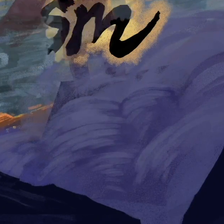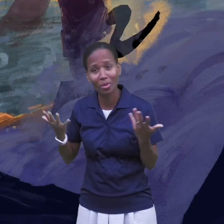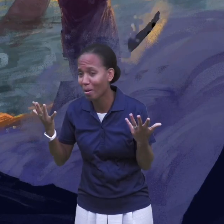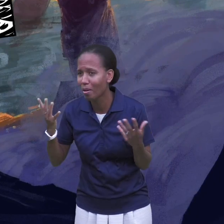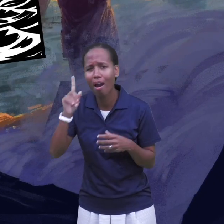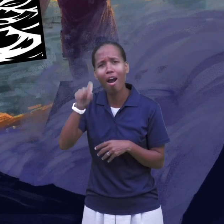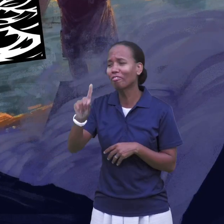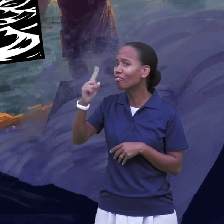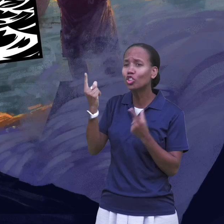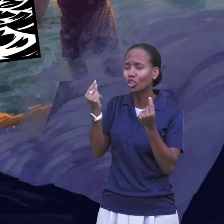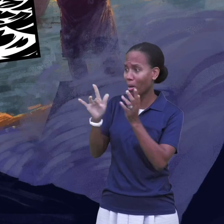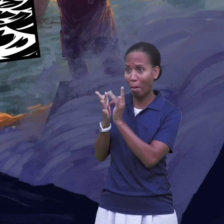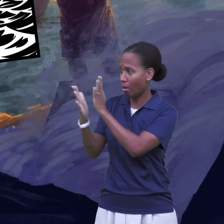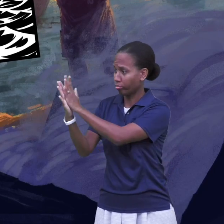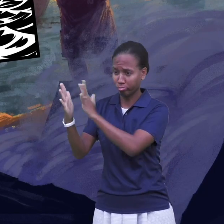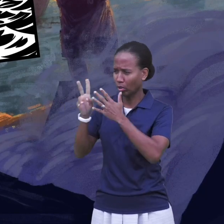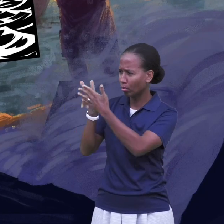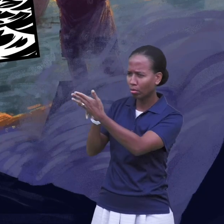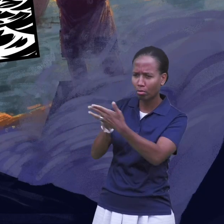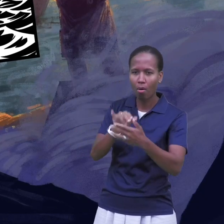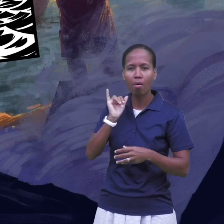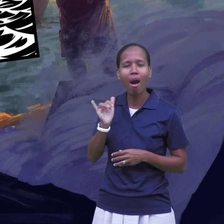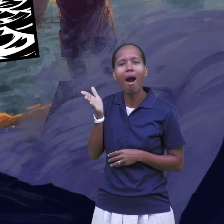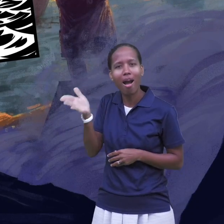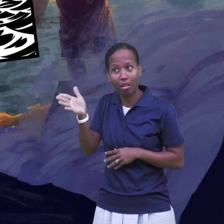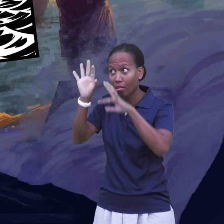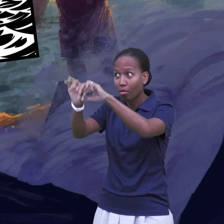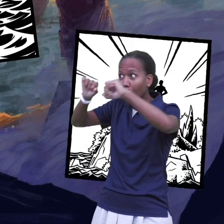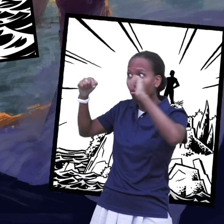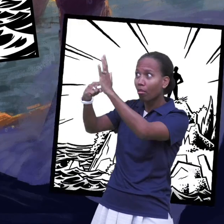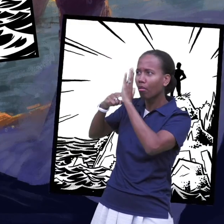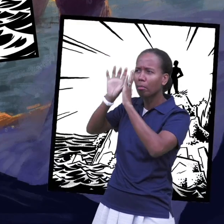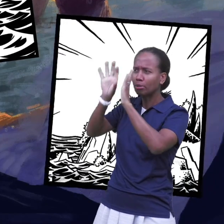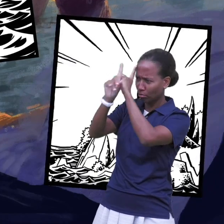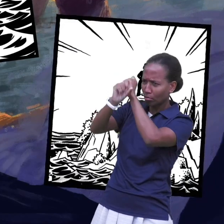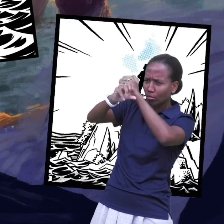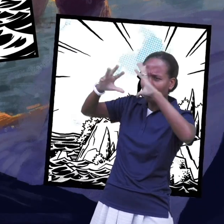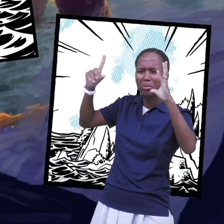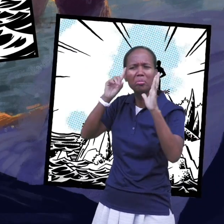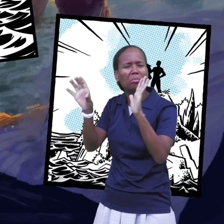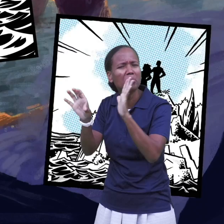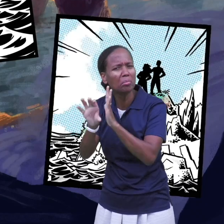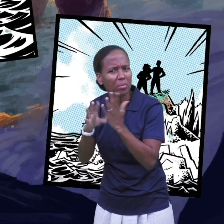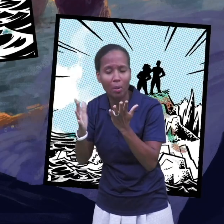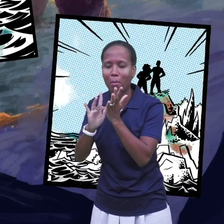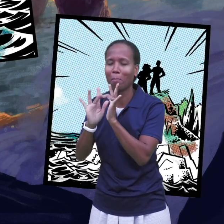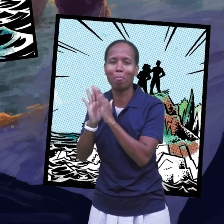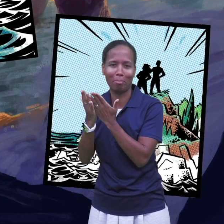Tim: Well, first, by studying the rest of your Bible! Apocalyptic imagery is based on biblical